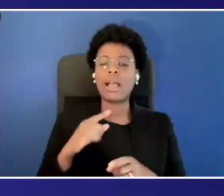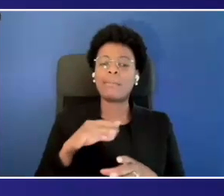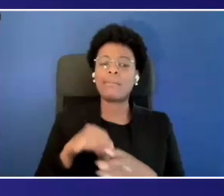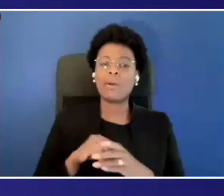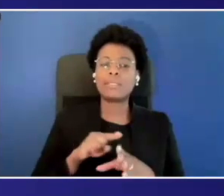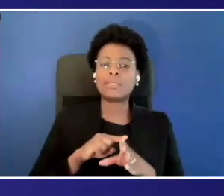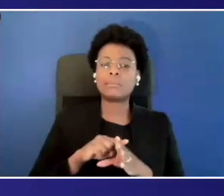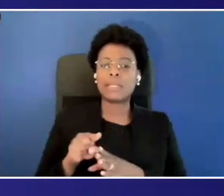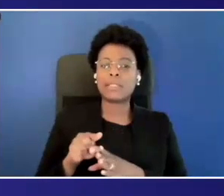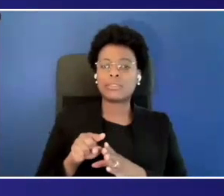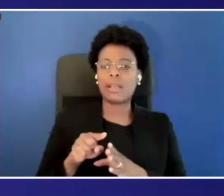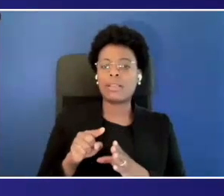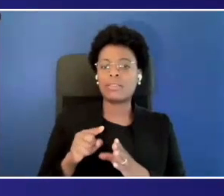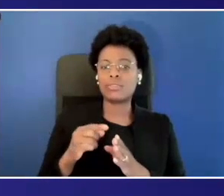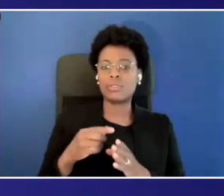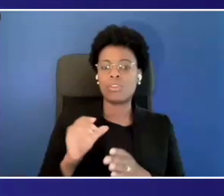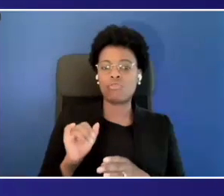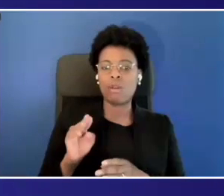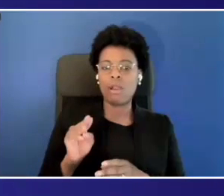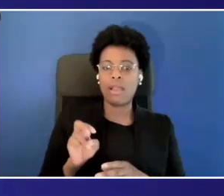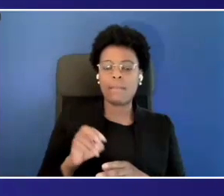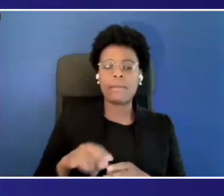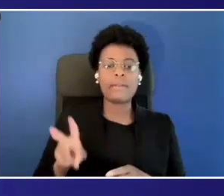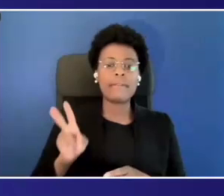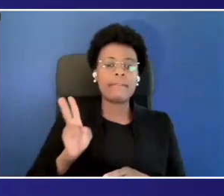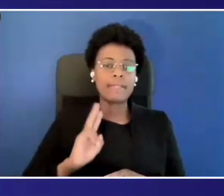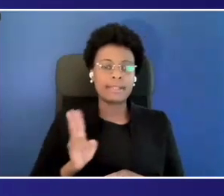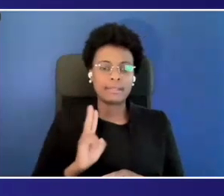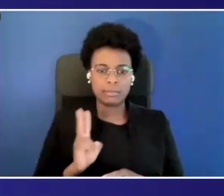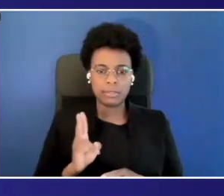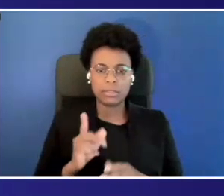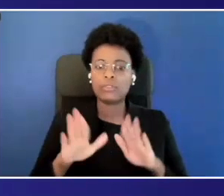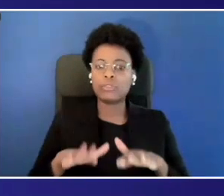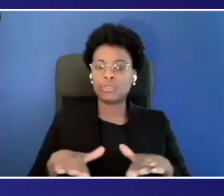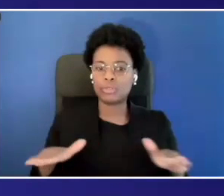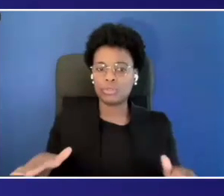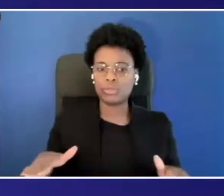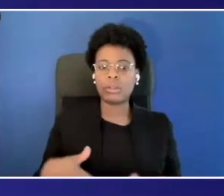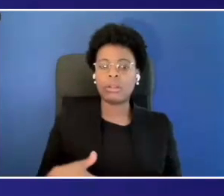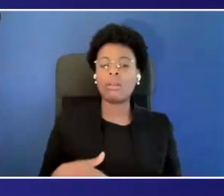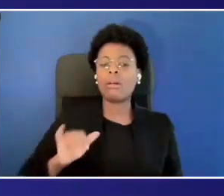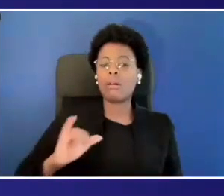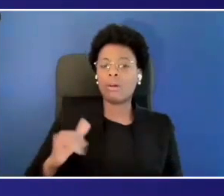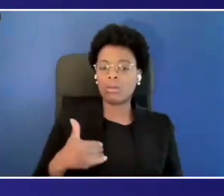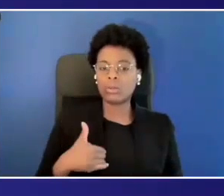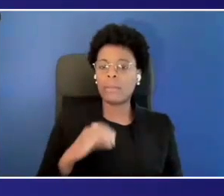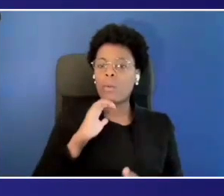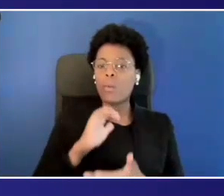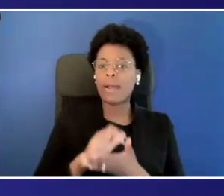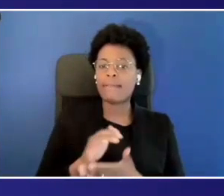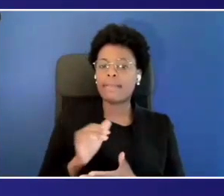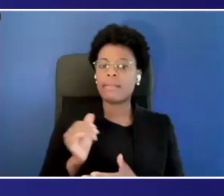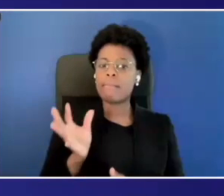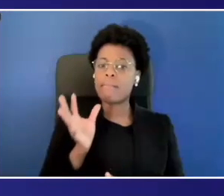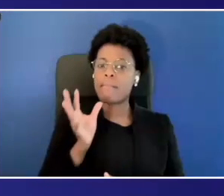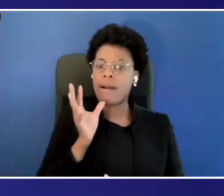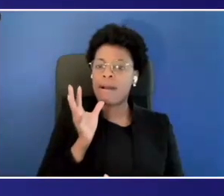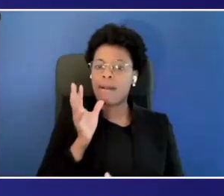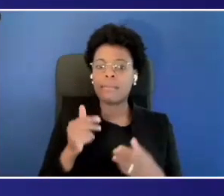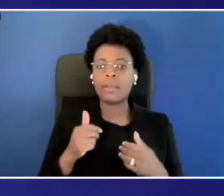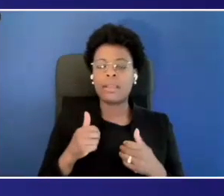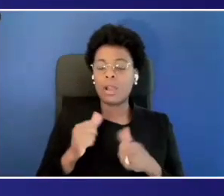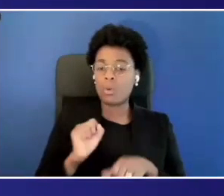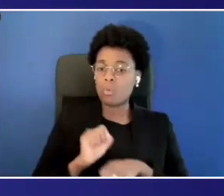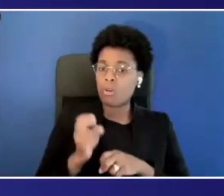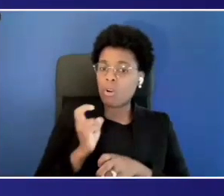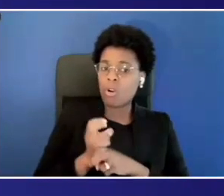I'm also a wife and a mom and I work extremely hard to balance providing for my family while also giving everything I can to victims of violence in our community.